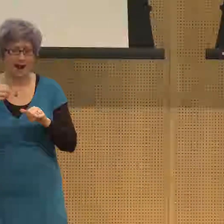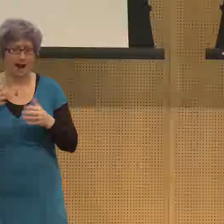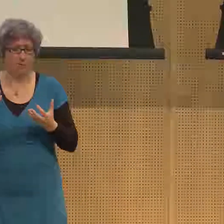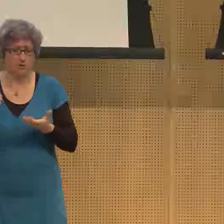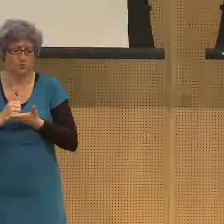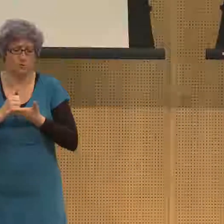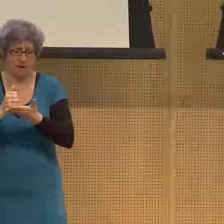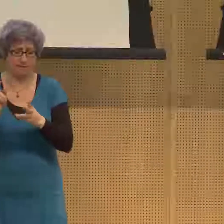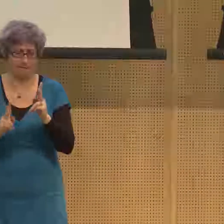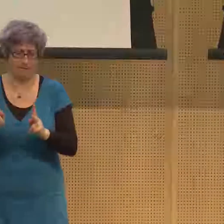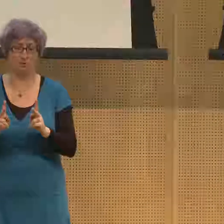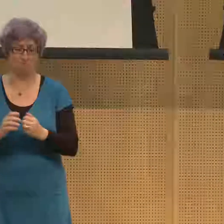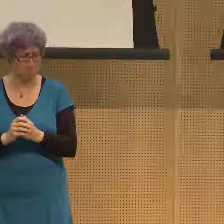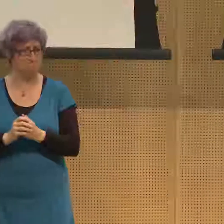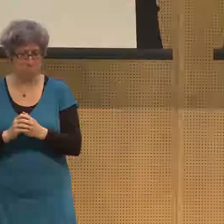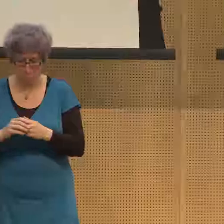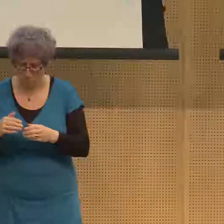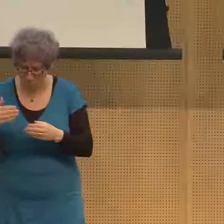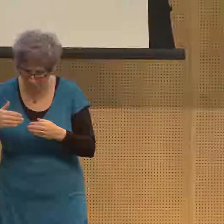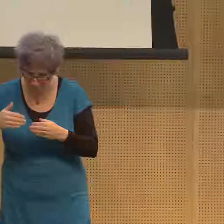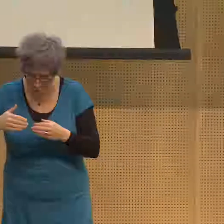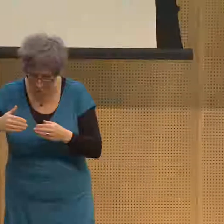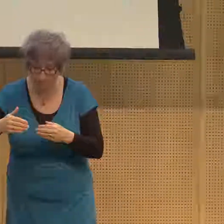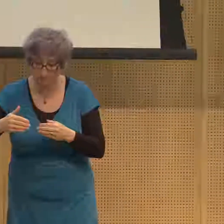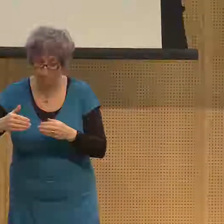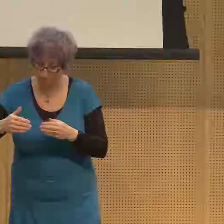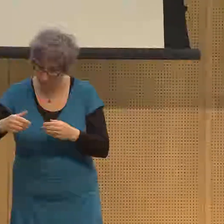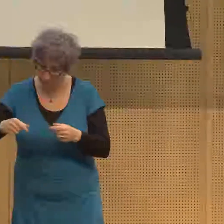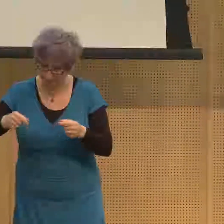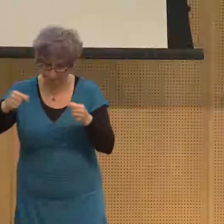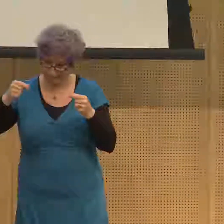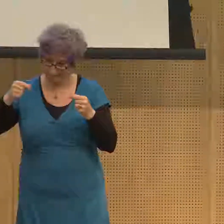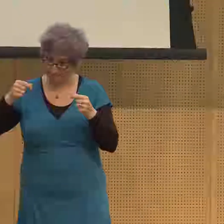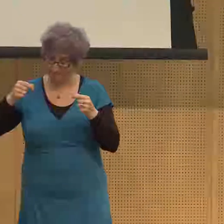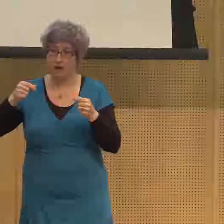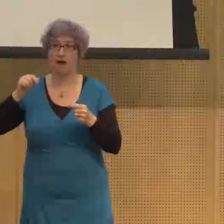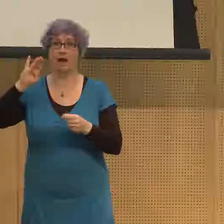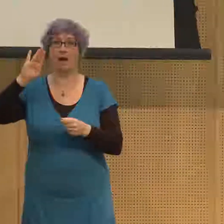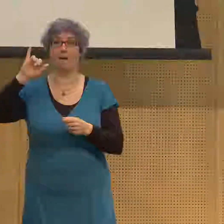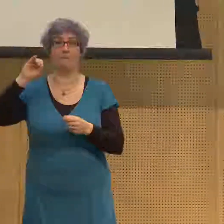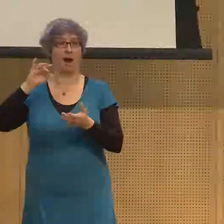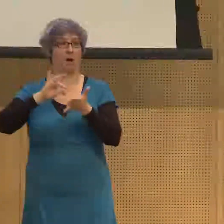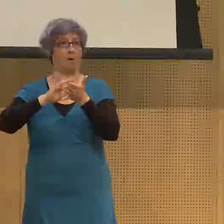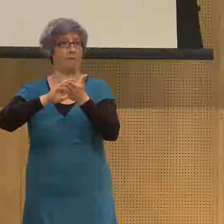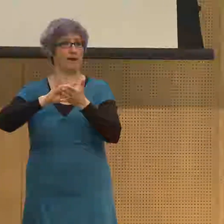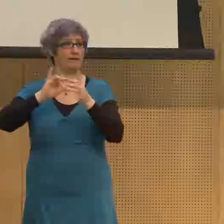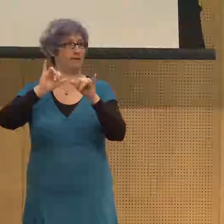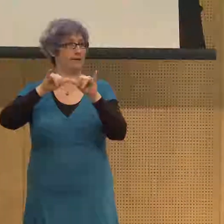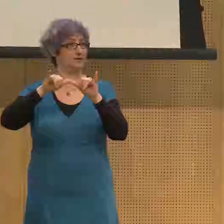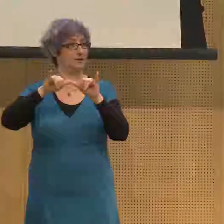And I decided I wanted to become an engineer and help people. So I went through the cards,